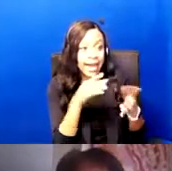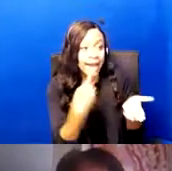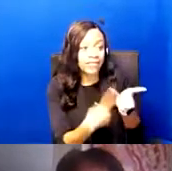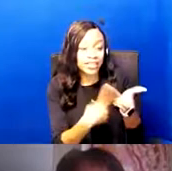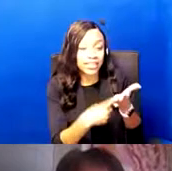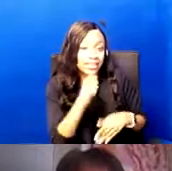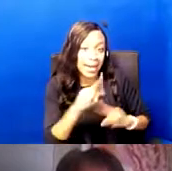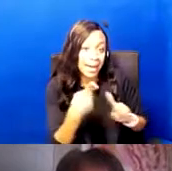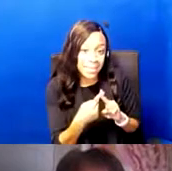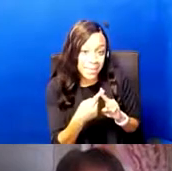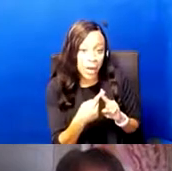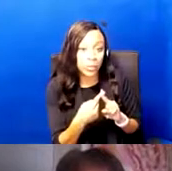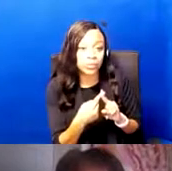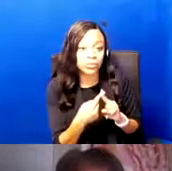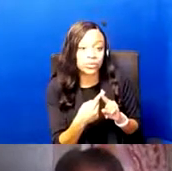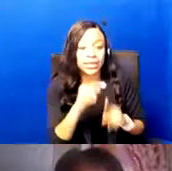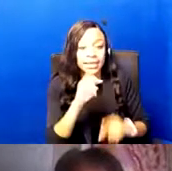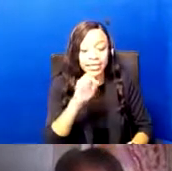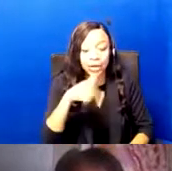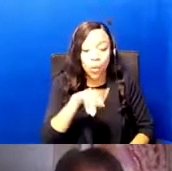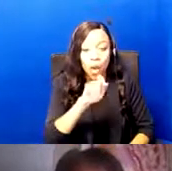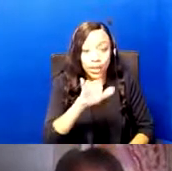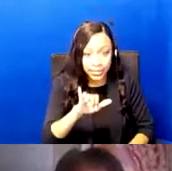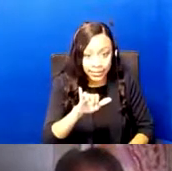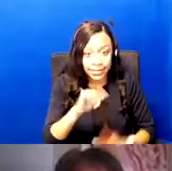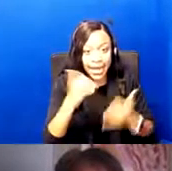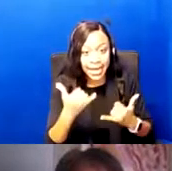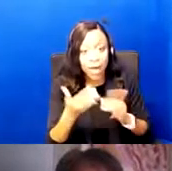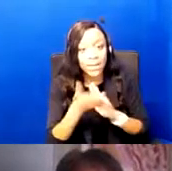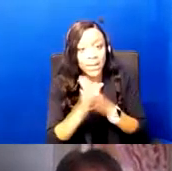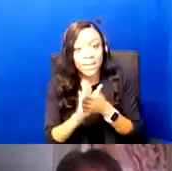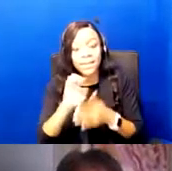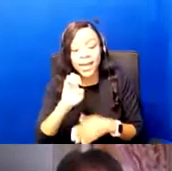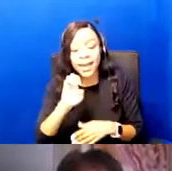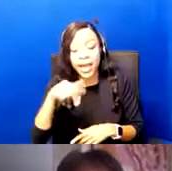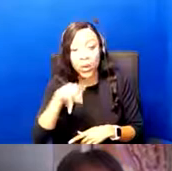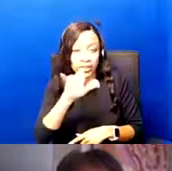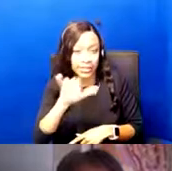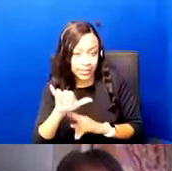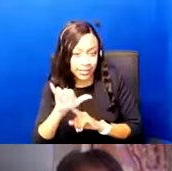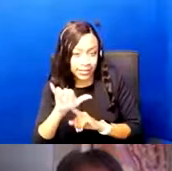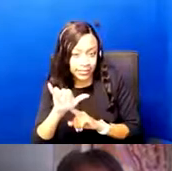Another thing I have been thinking is perhaps less logistical and more about the cultural leadership